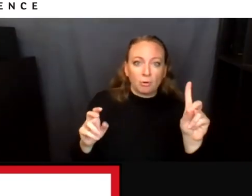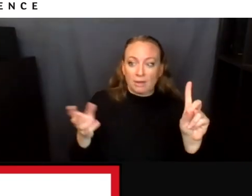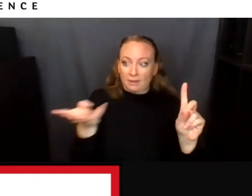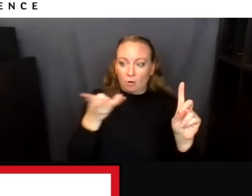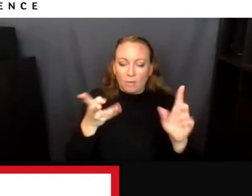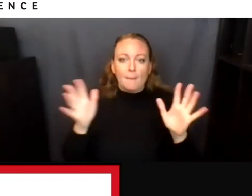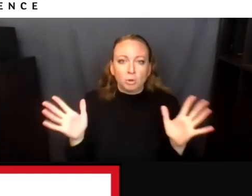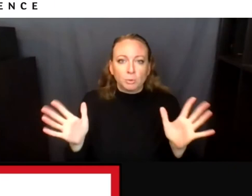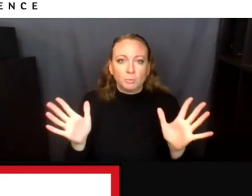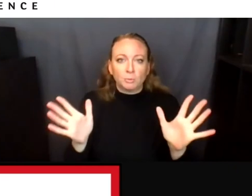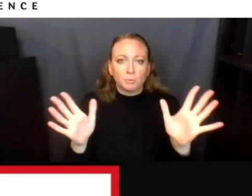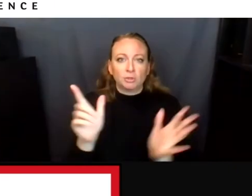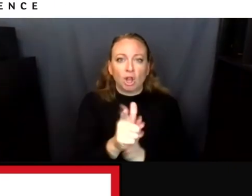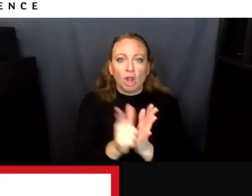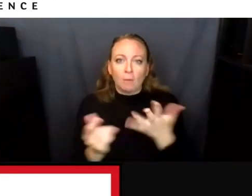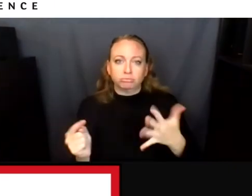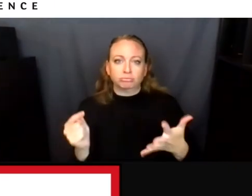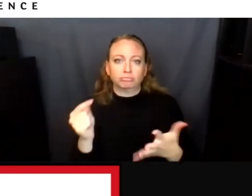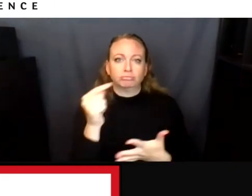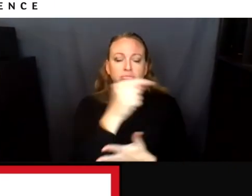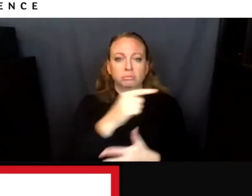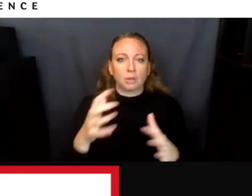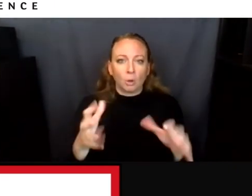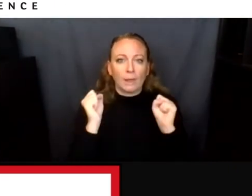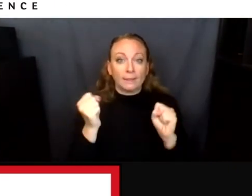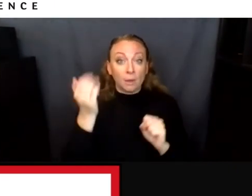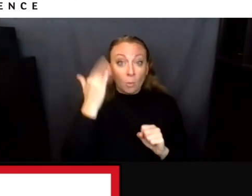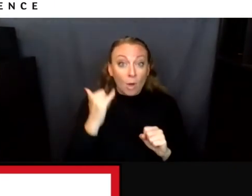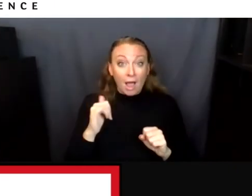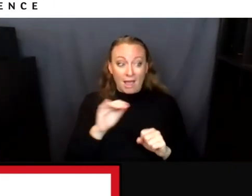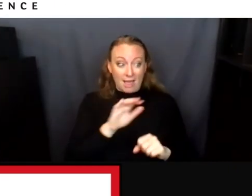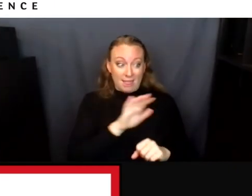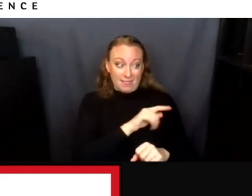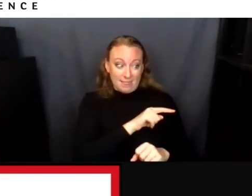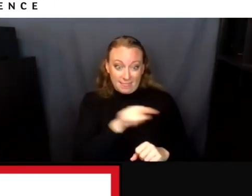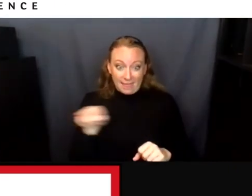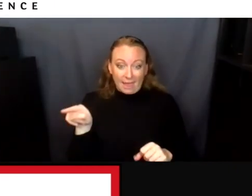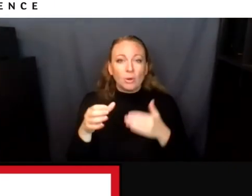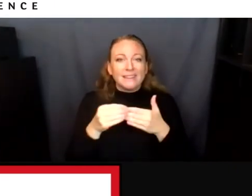just because their leadership provided for and was bipartisan.